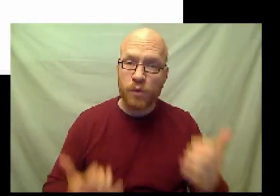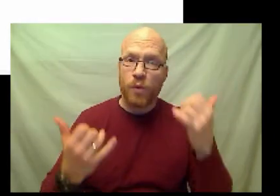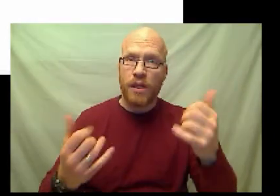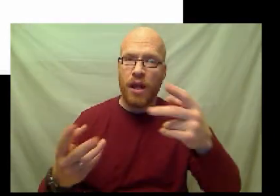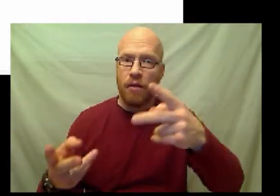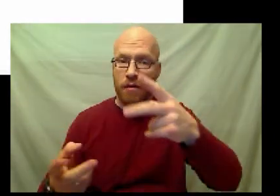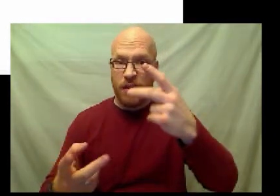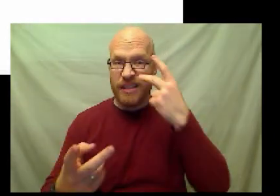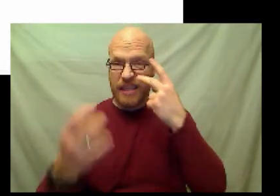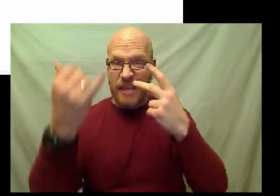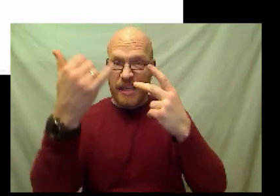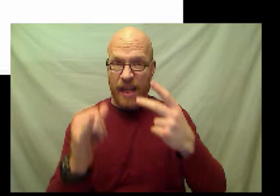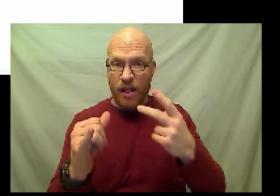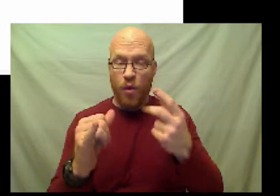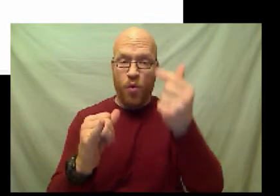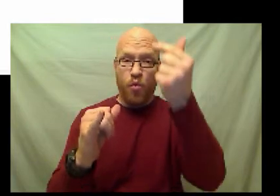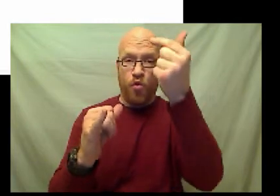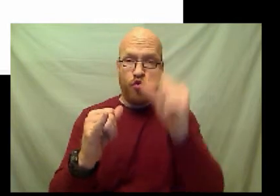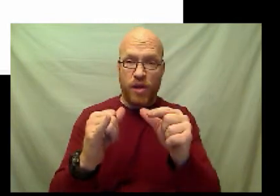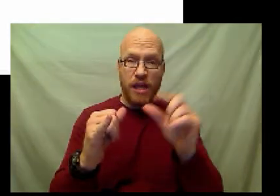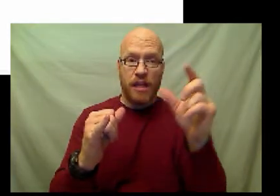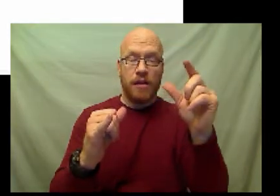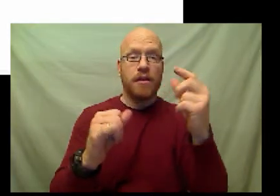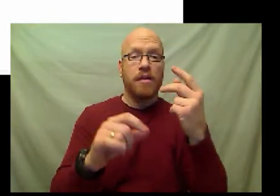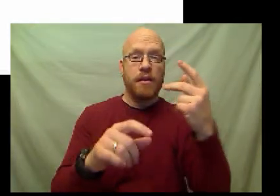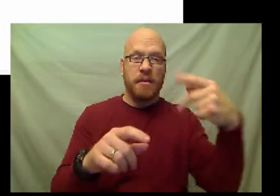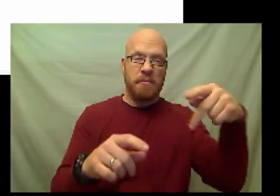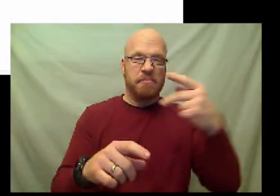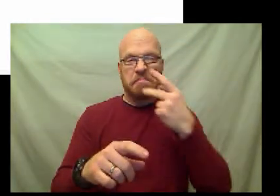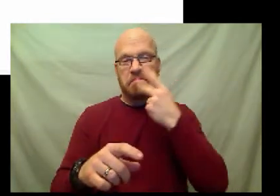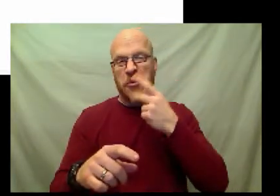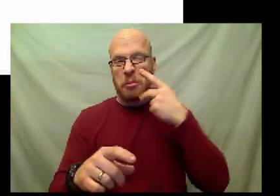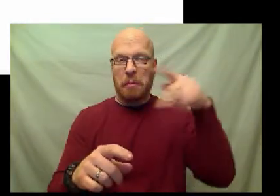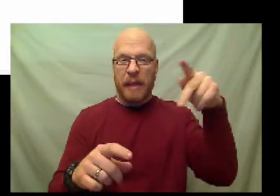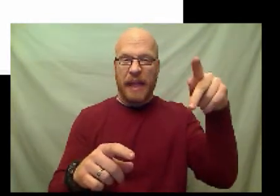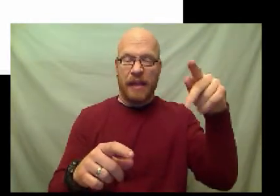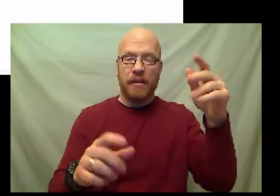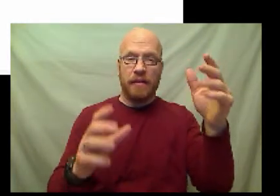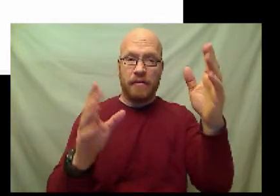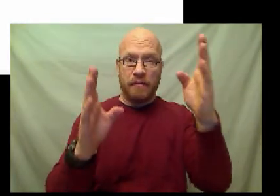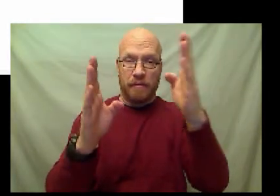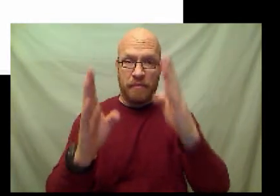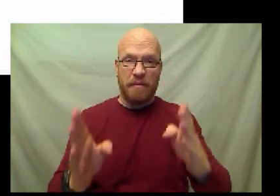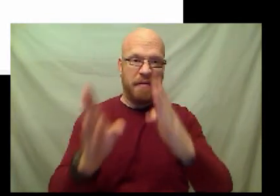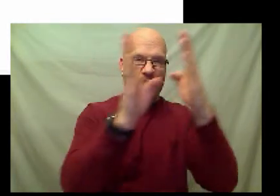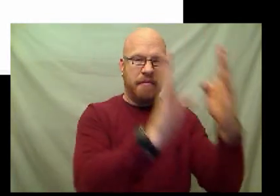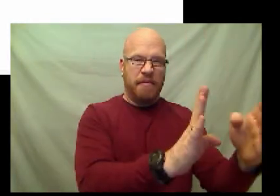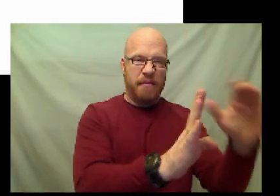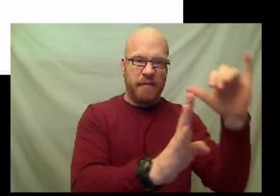Now we're going to take our -- our yellow, and our green, and our pink -- or purple, whatever, and move it over to our GCF.